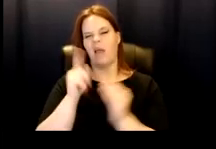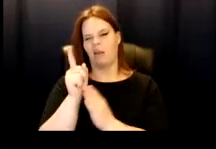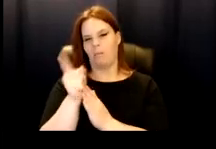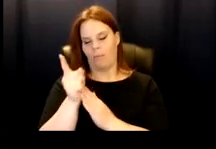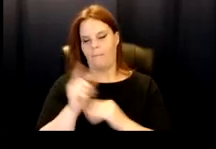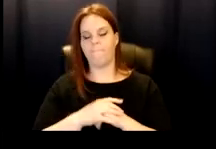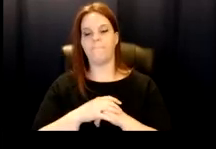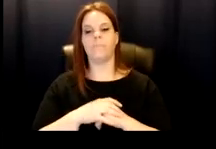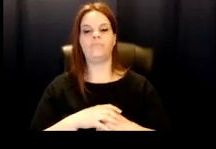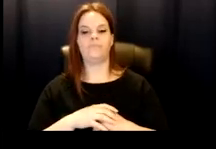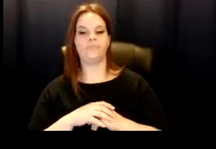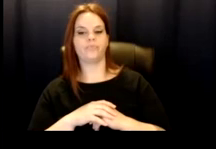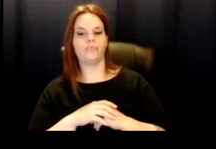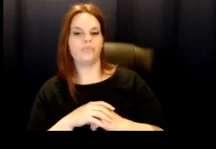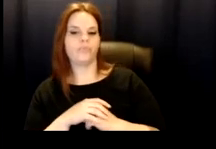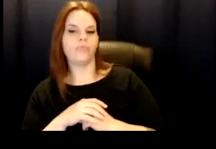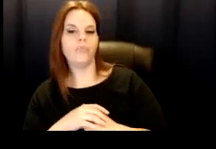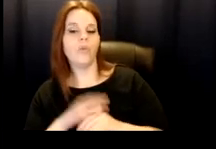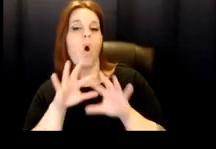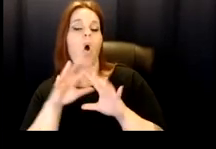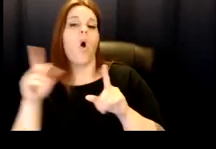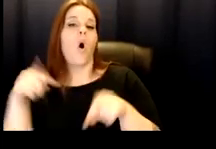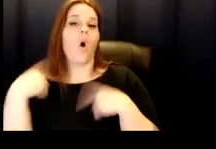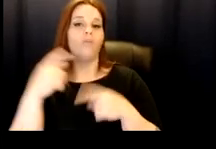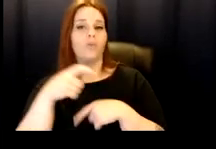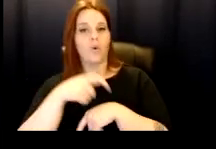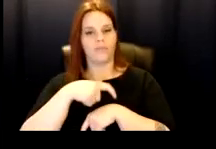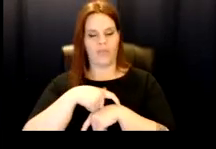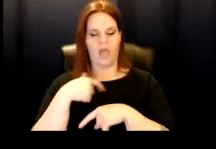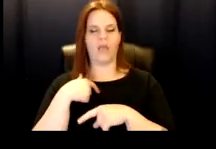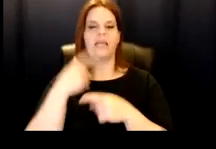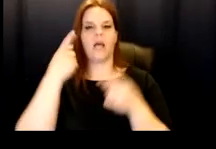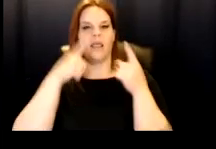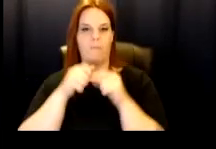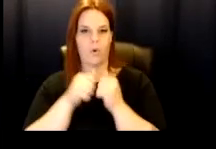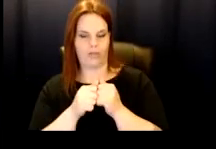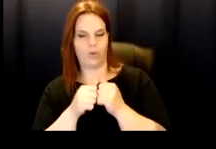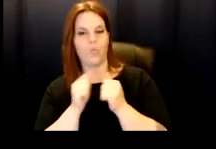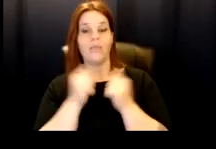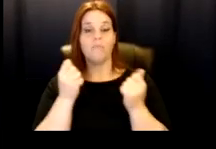moment. Over the course of that time in collaboration with a large number of people we have published